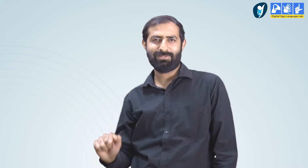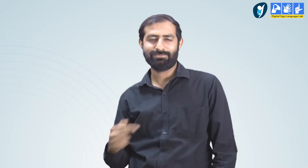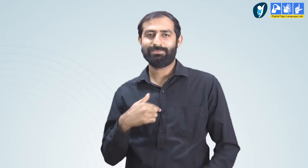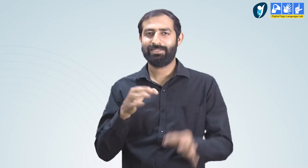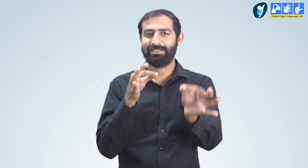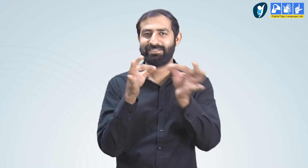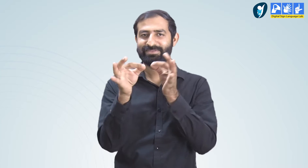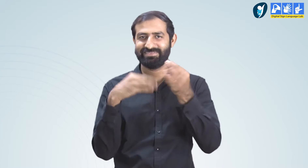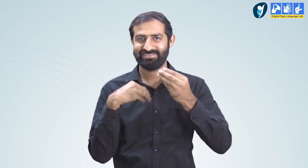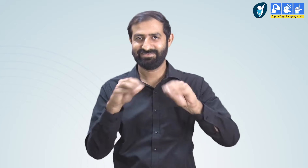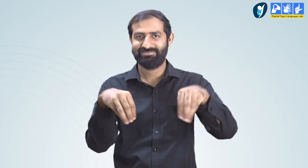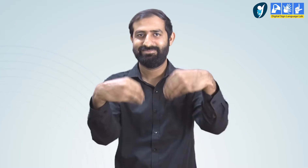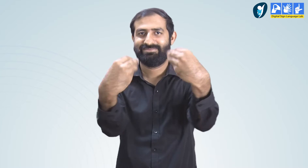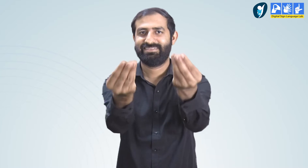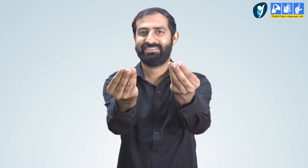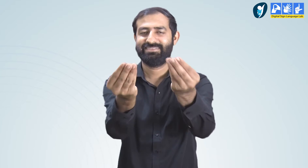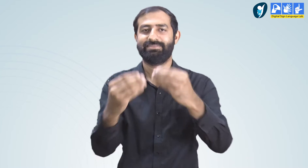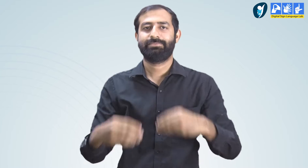I will tell you.